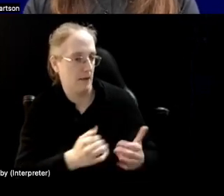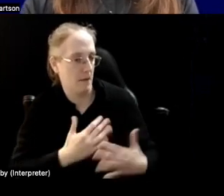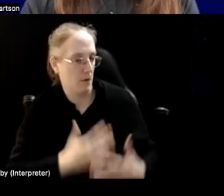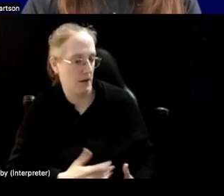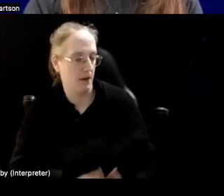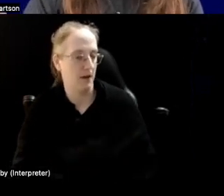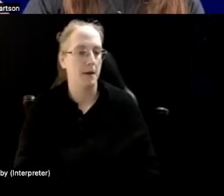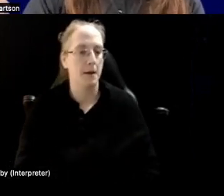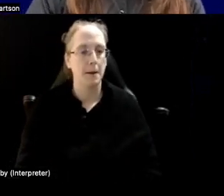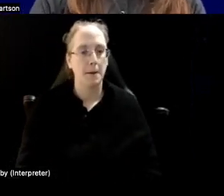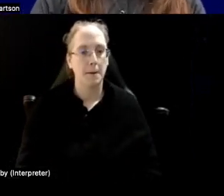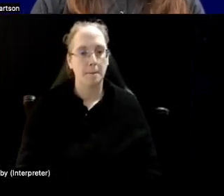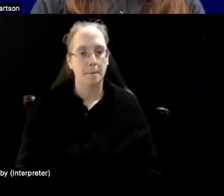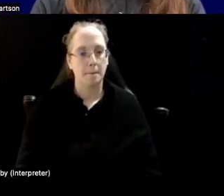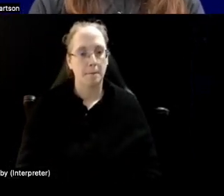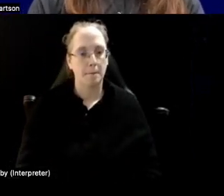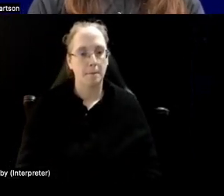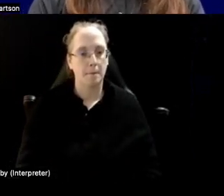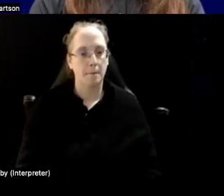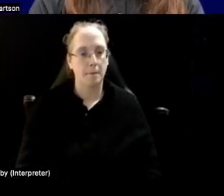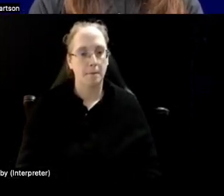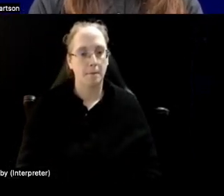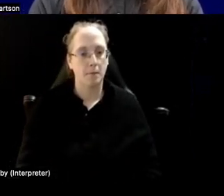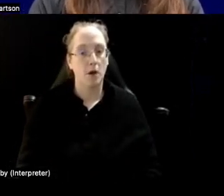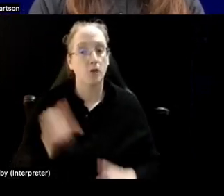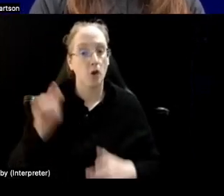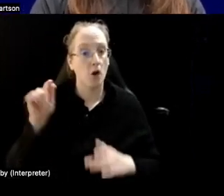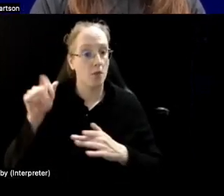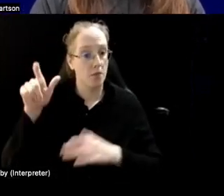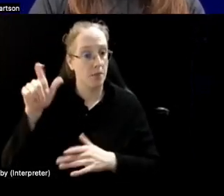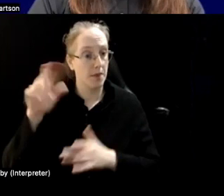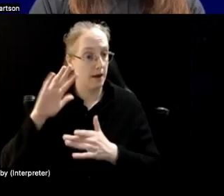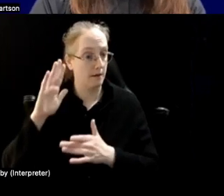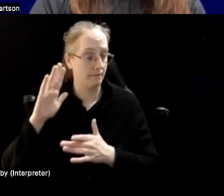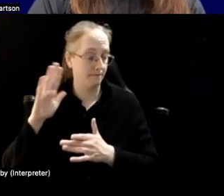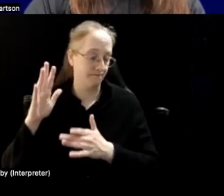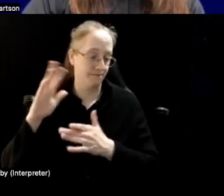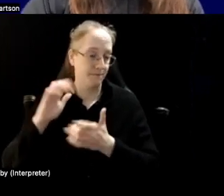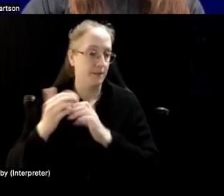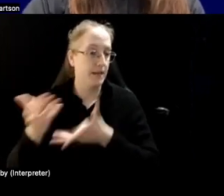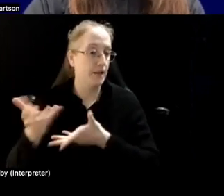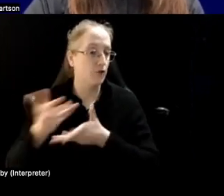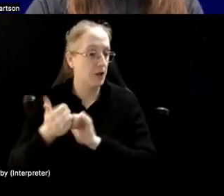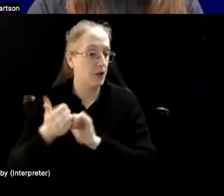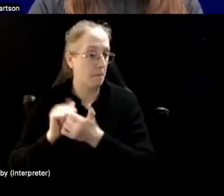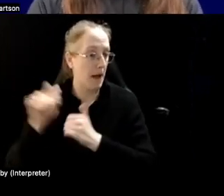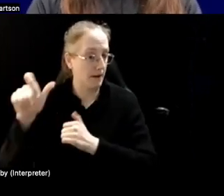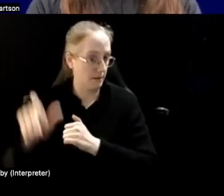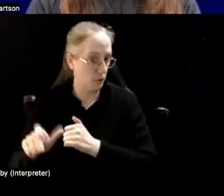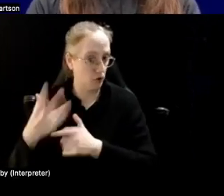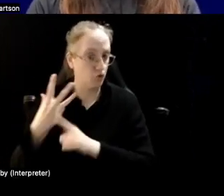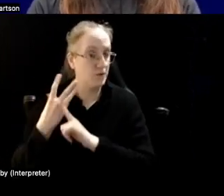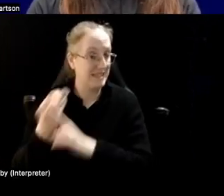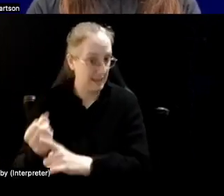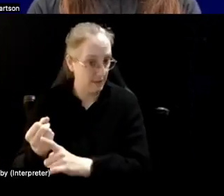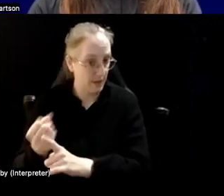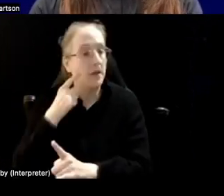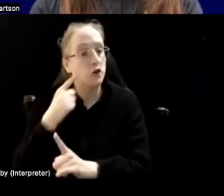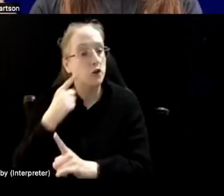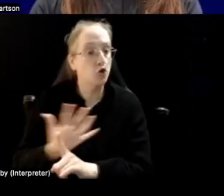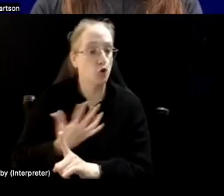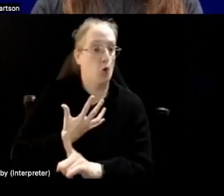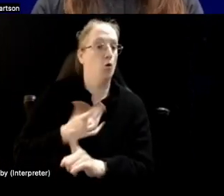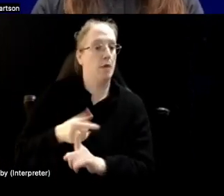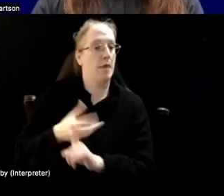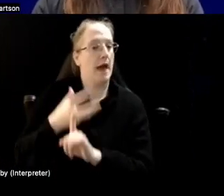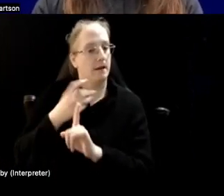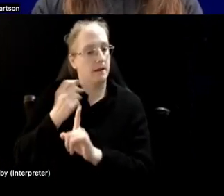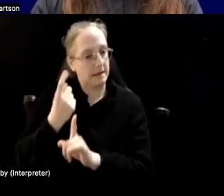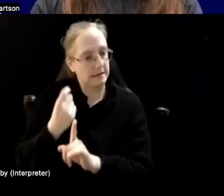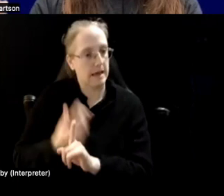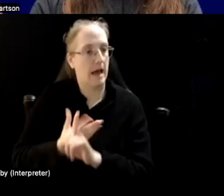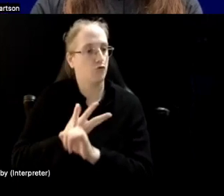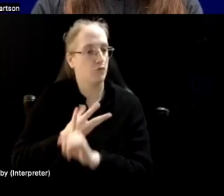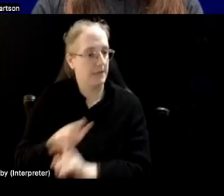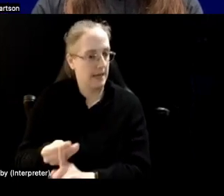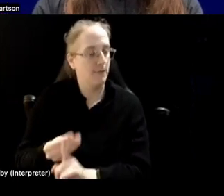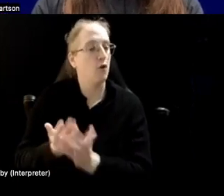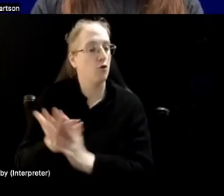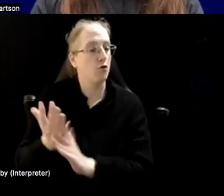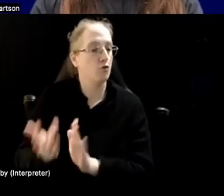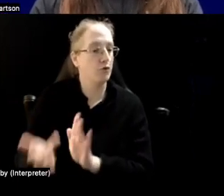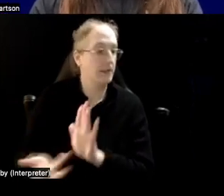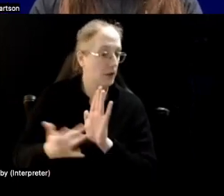and so the receiving has to happen usually through touch or replicating some rhythm,